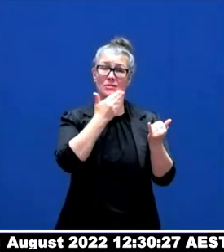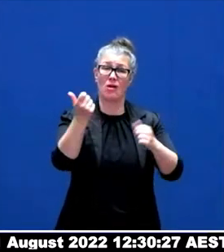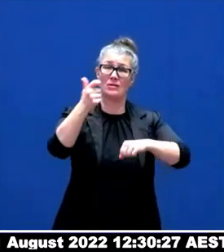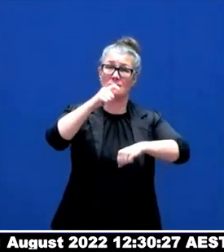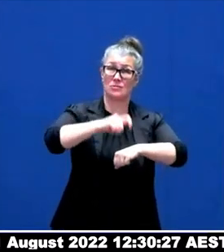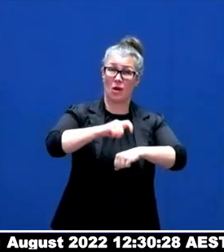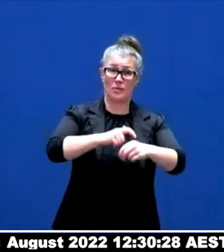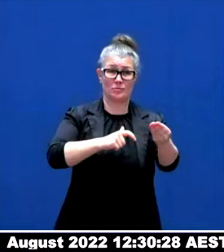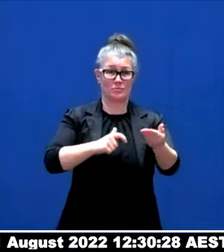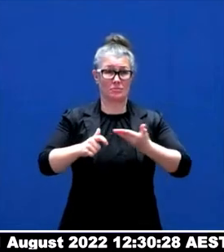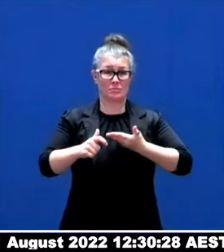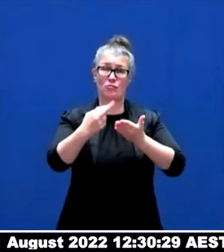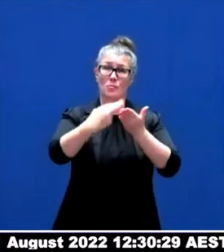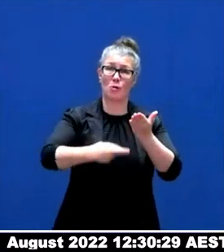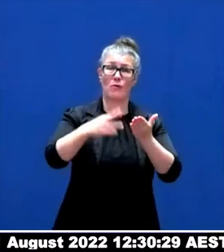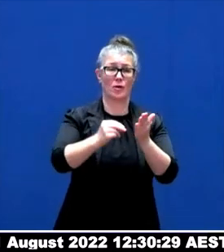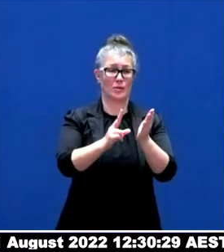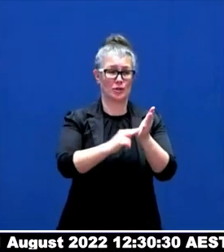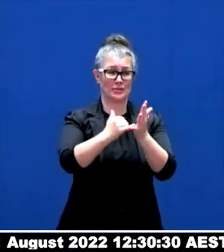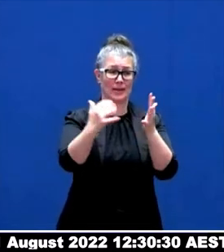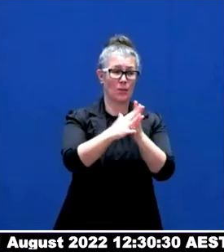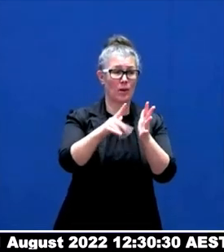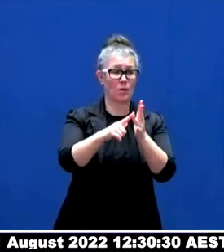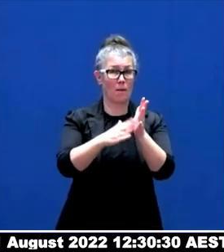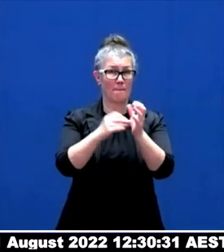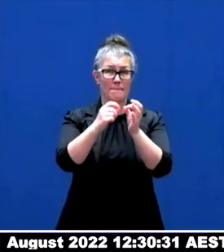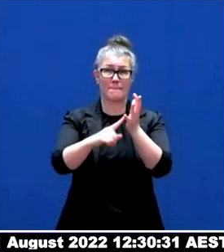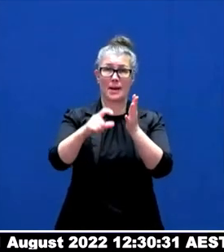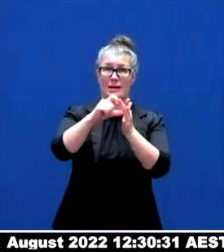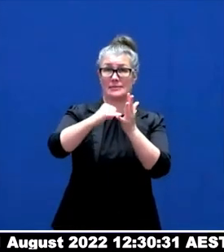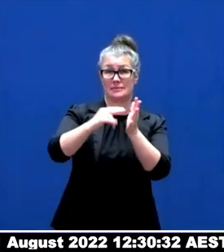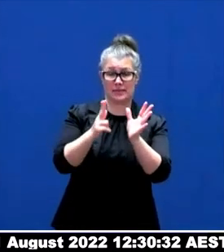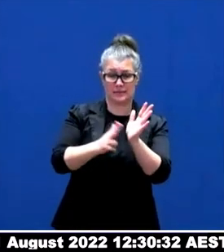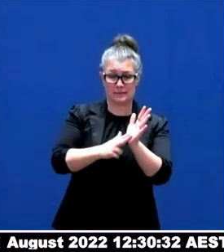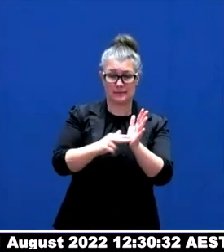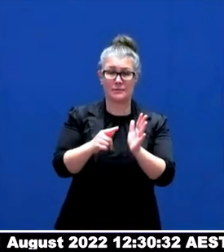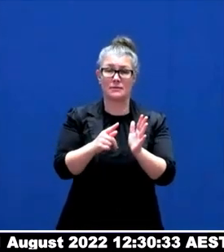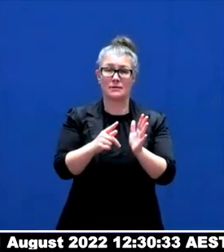New South Wales Ombudsman which looks at modifying public housing properties to meet